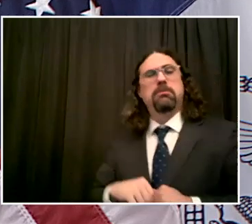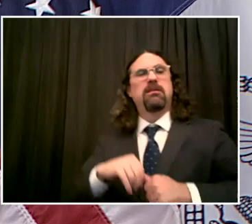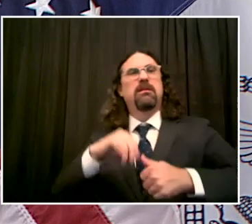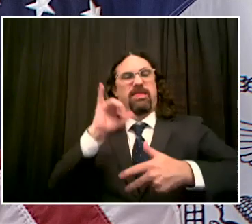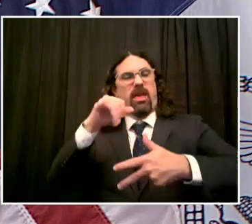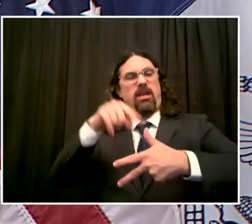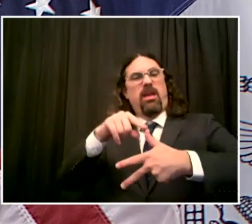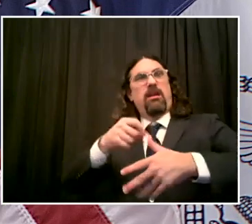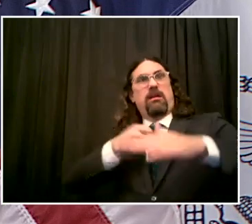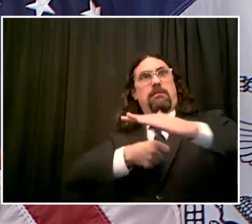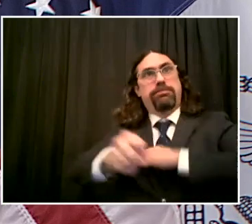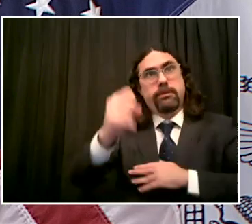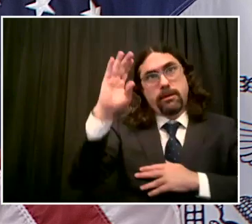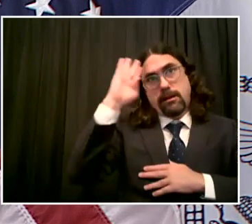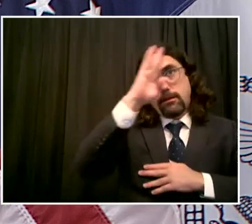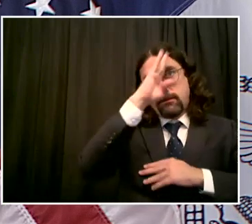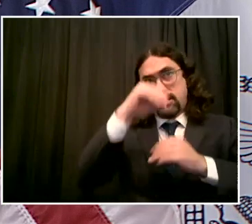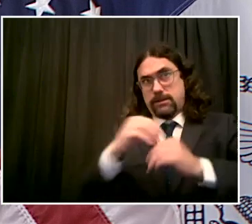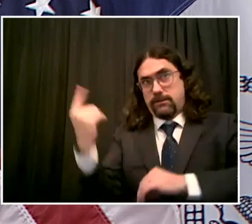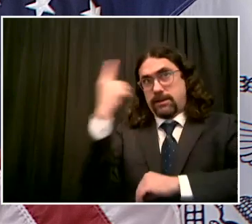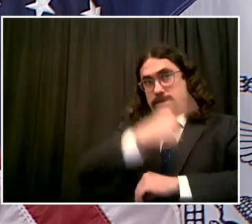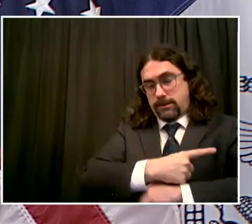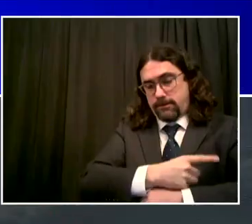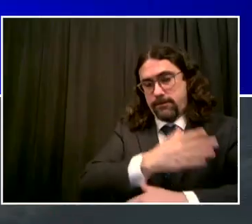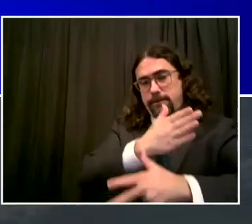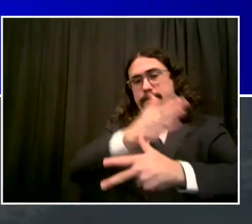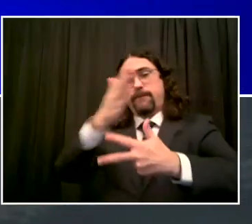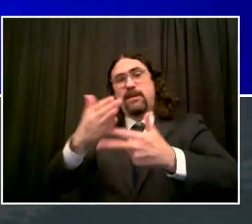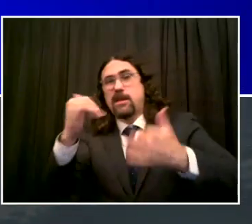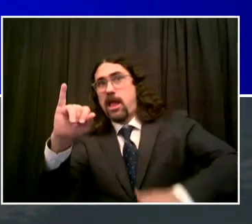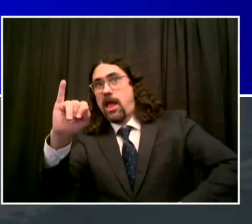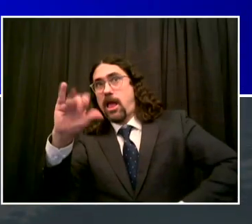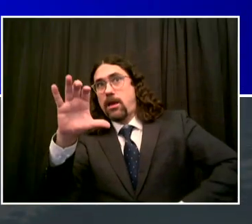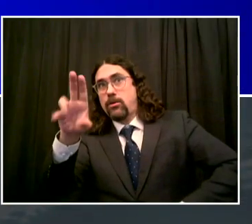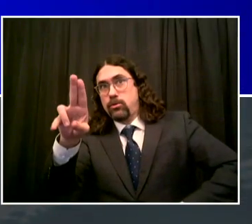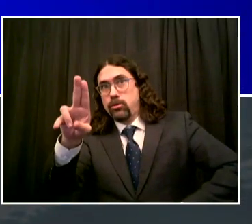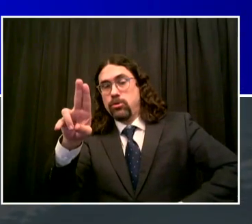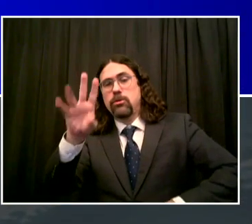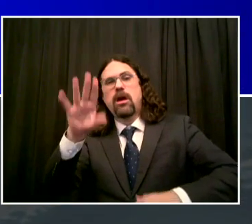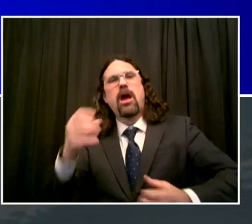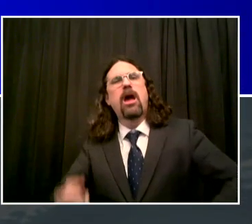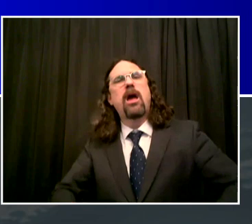THE DAILY NUMBER OF PEOPLE IN A PUBLIC HOSPITAL ICU, THT A